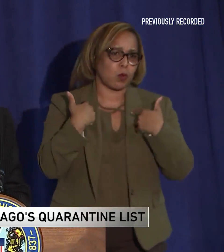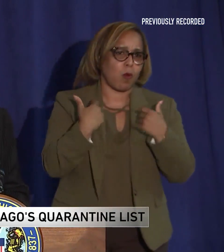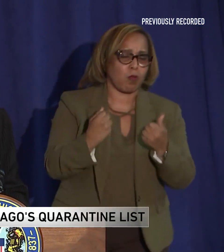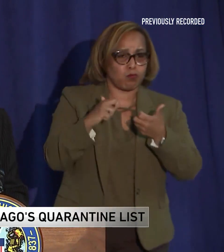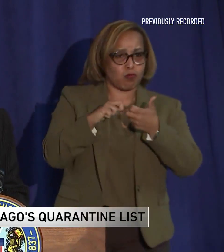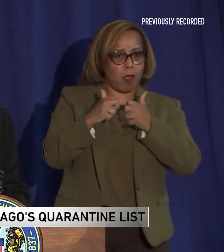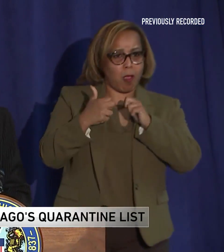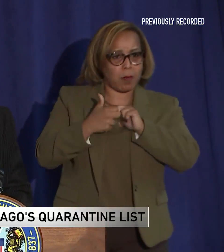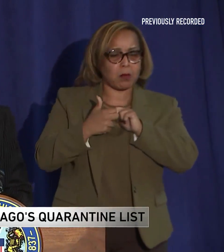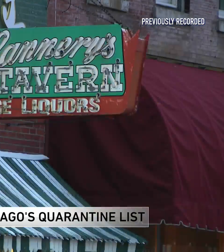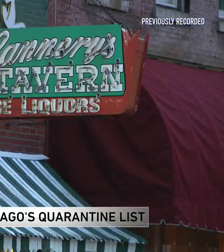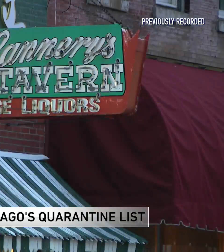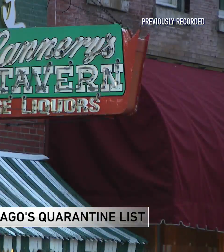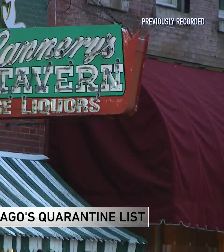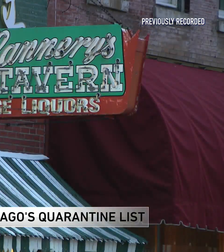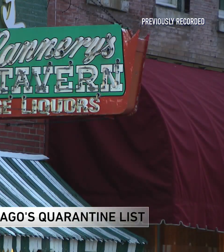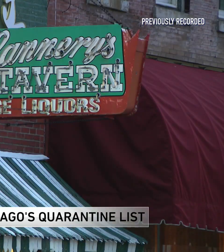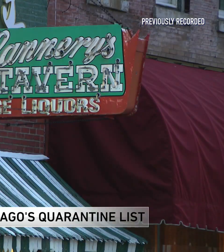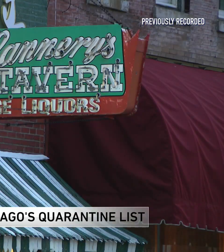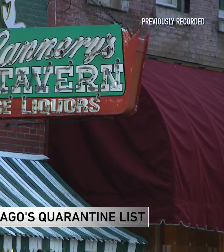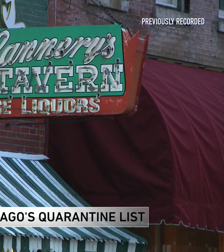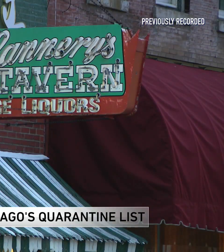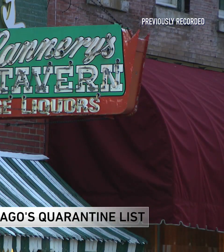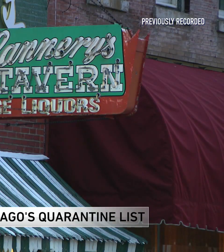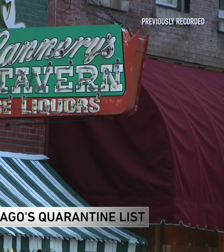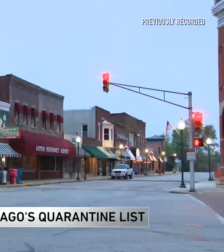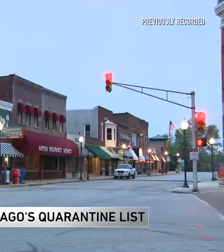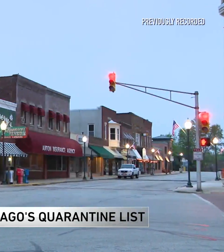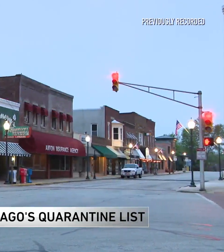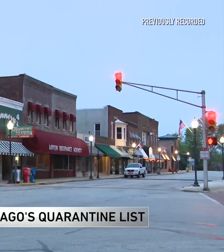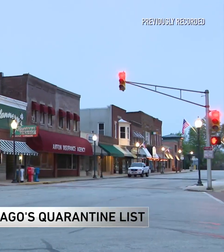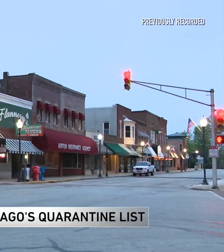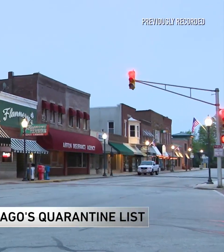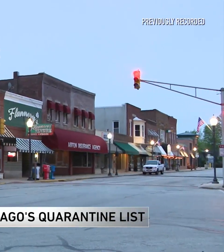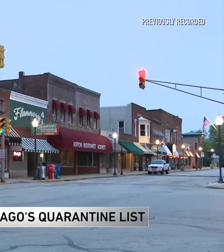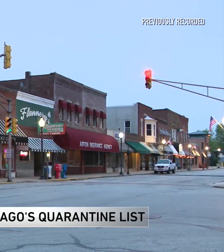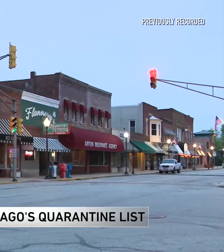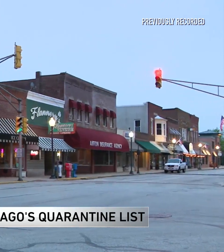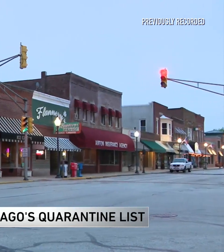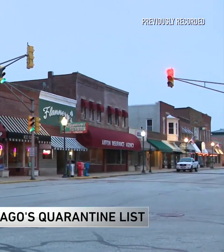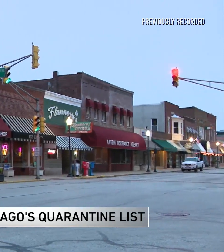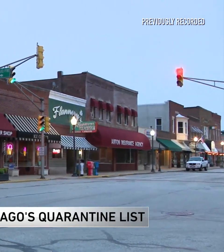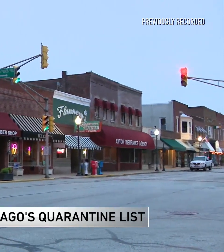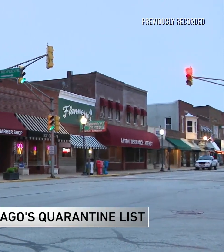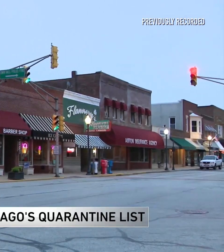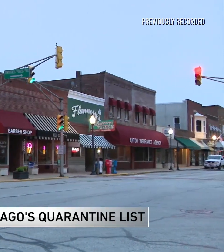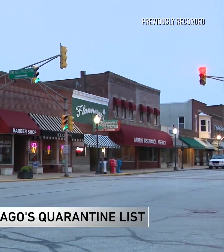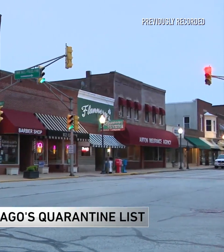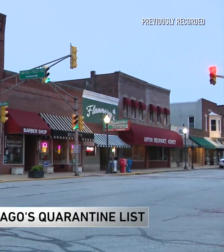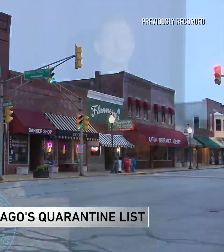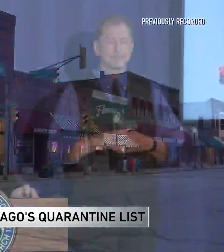SURPASSED THE THRESHOLD TO BE PLACED ON CHICAGO'S TRAVEL QUARANTINE LIST. BUT THE CITY'S PUBLIC HEALTH COMMISSIONER DOCTOR